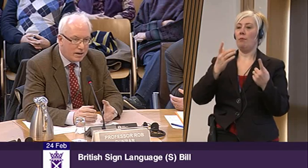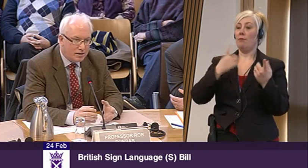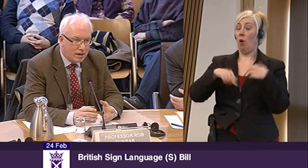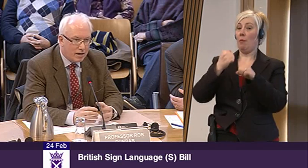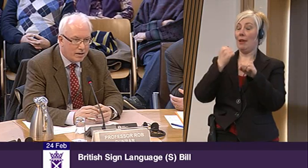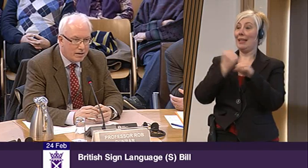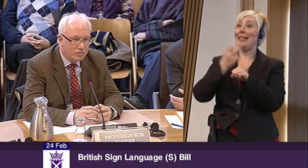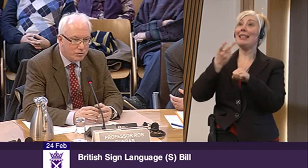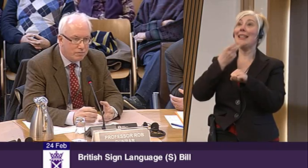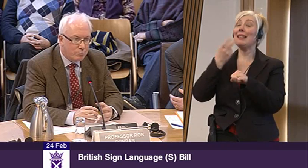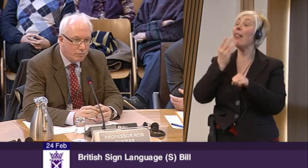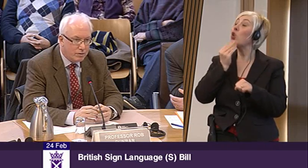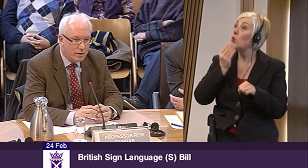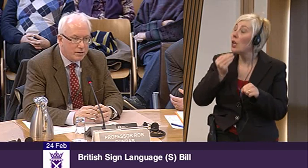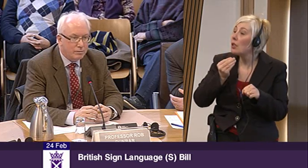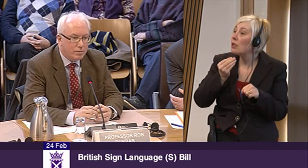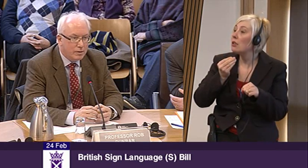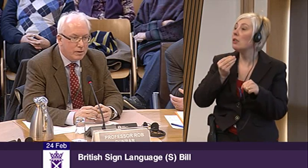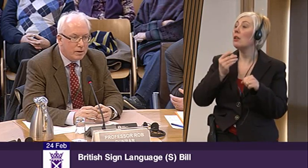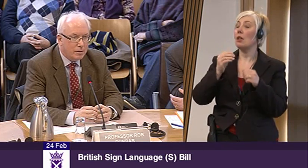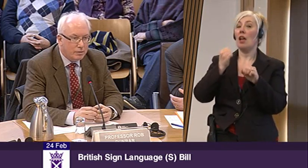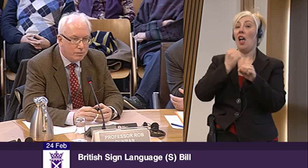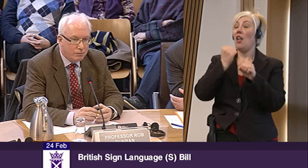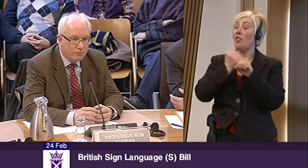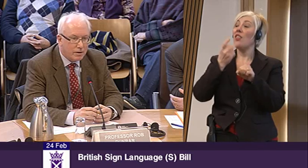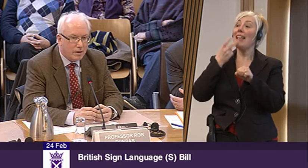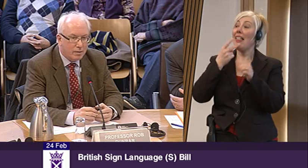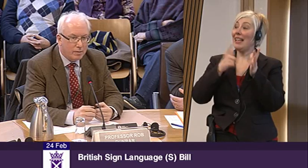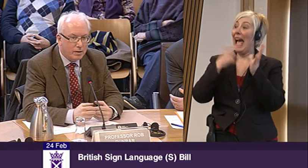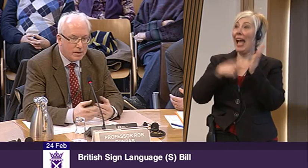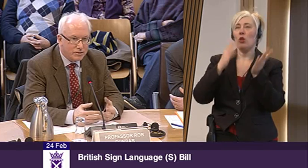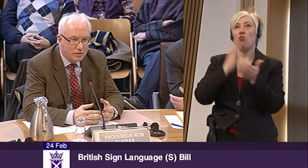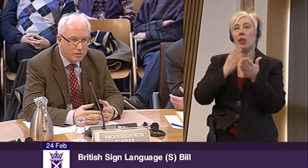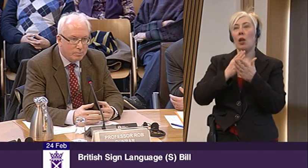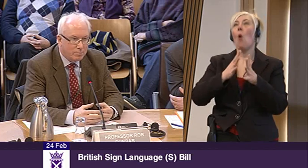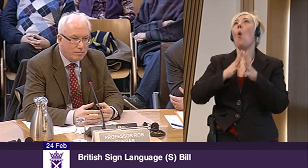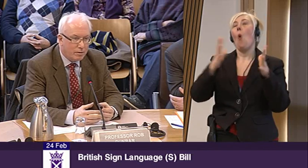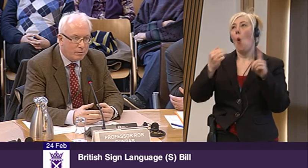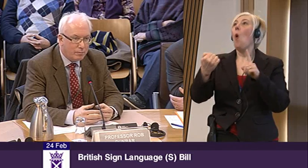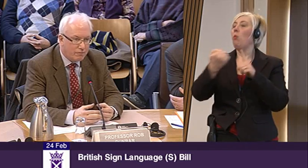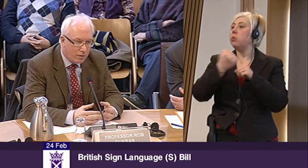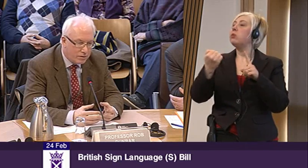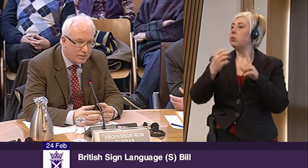Language (Scotland) Act 2005 has made a big difference with the development of policies